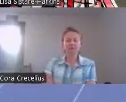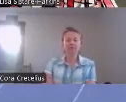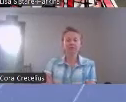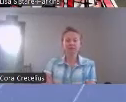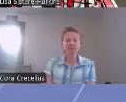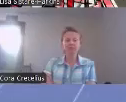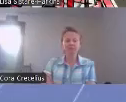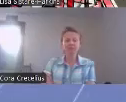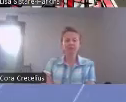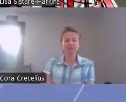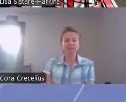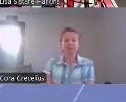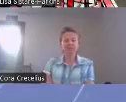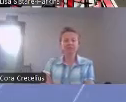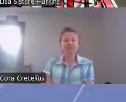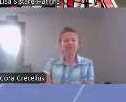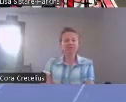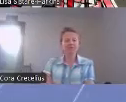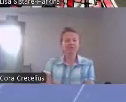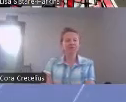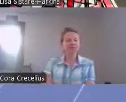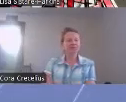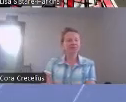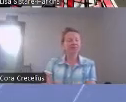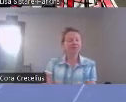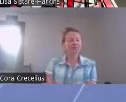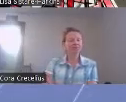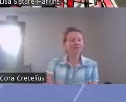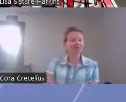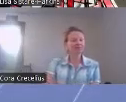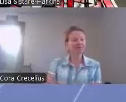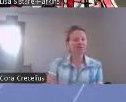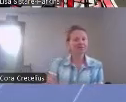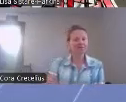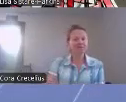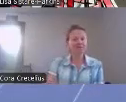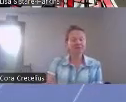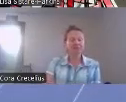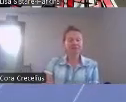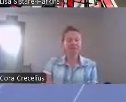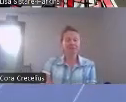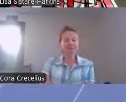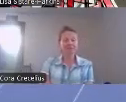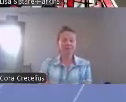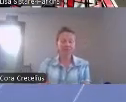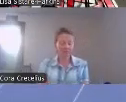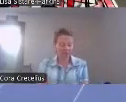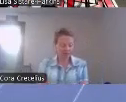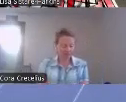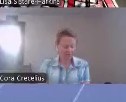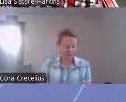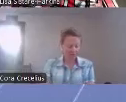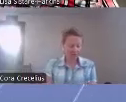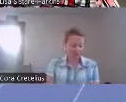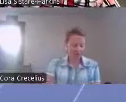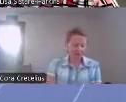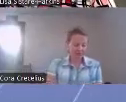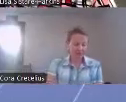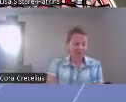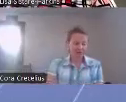And we can pass it off to the next slide. Thanks, Will. And so another part that I don't know